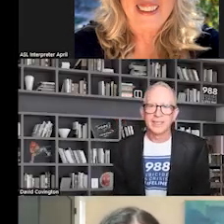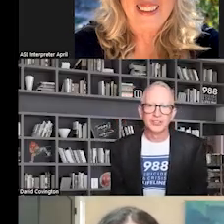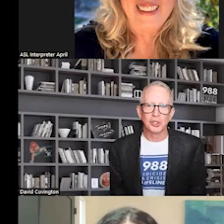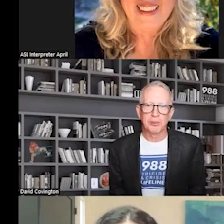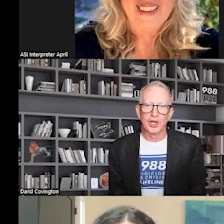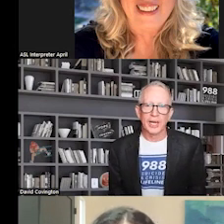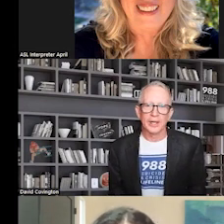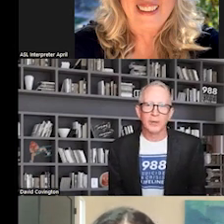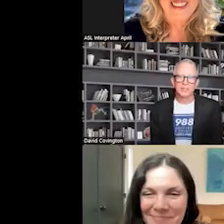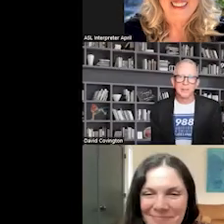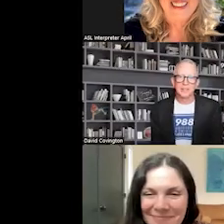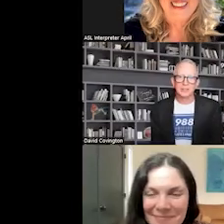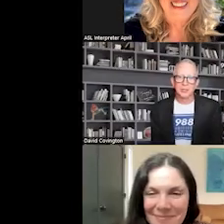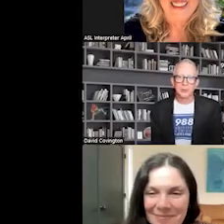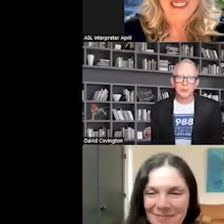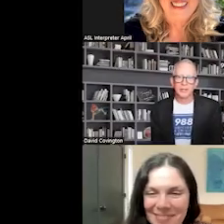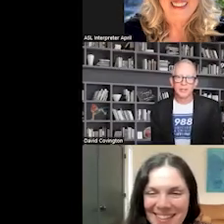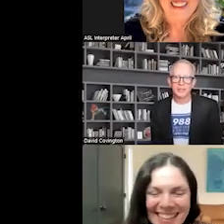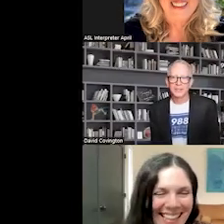YES. >> SUE, WHAT TIME IS IT WHERE YOU ARE?